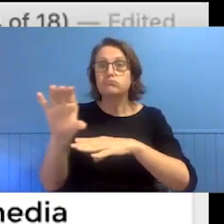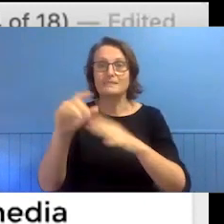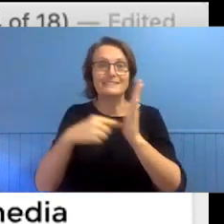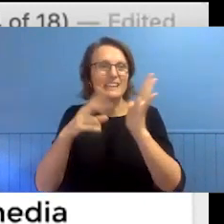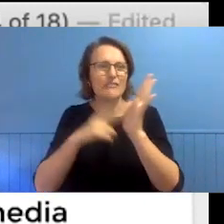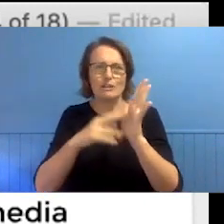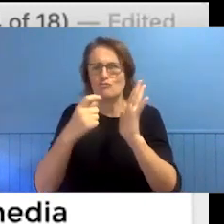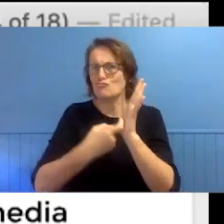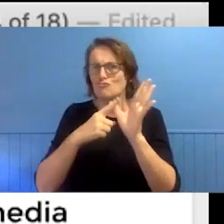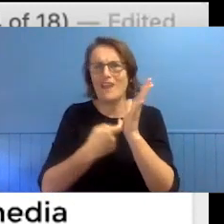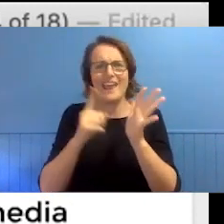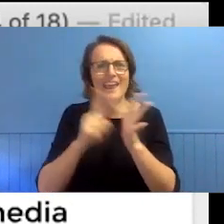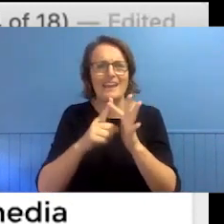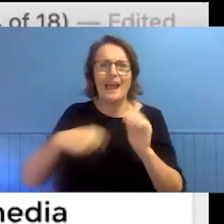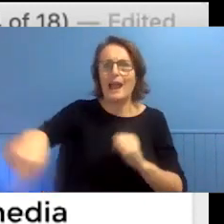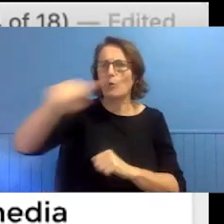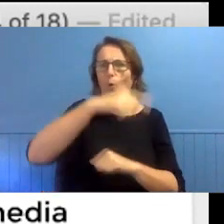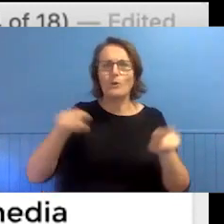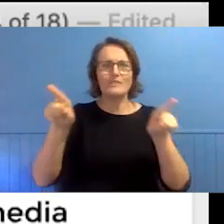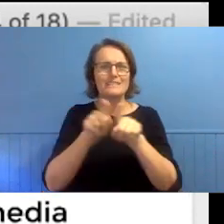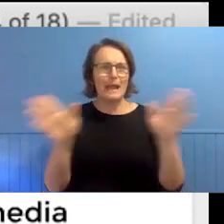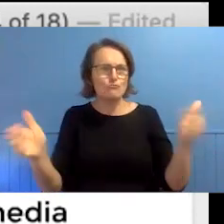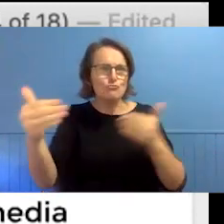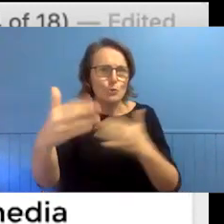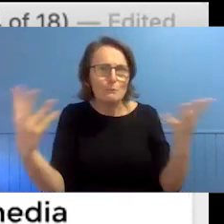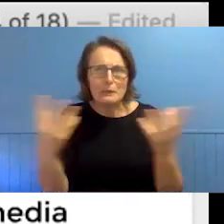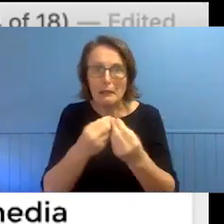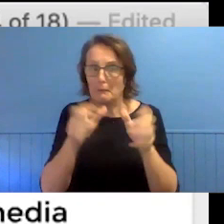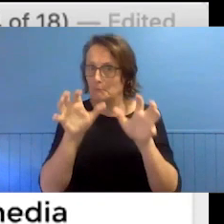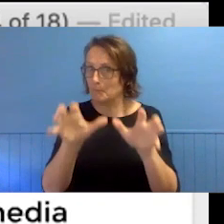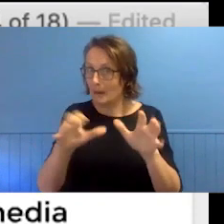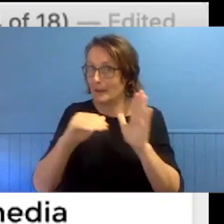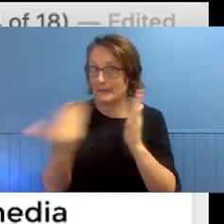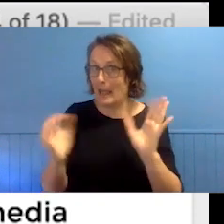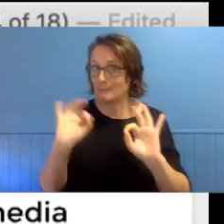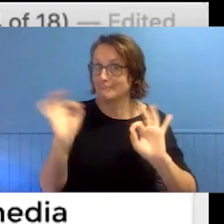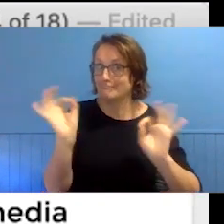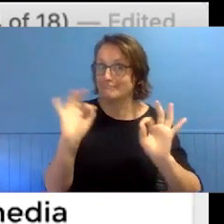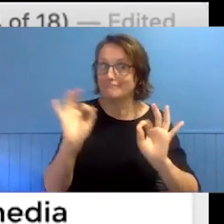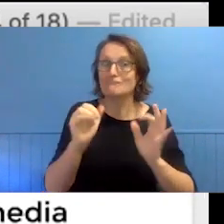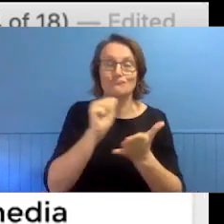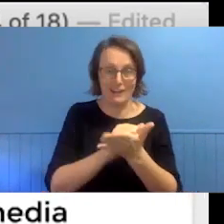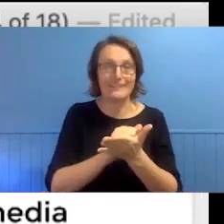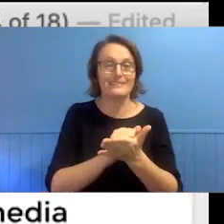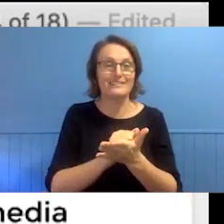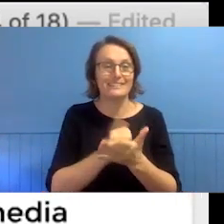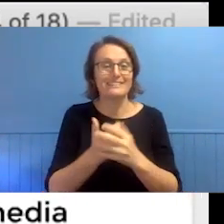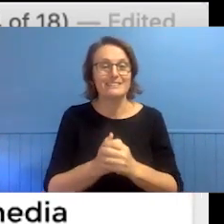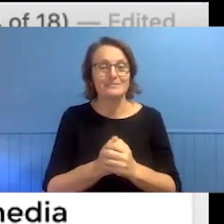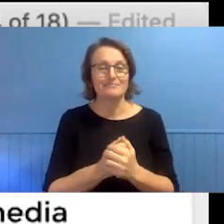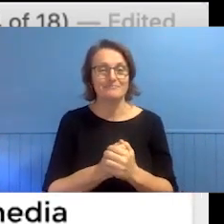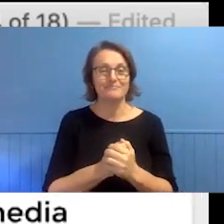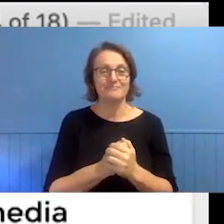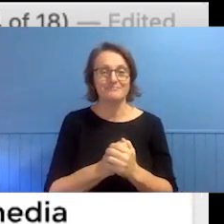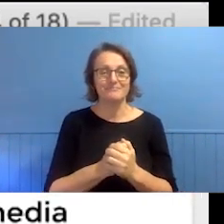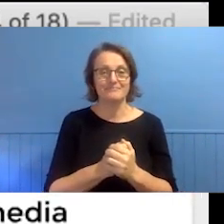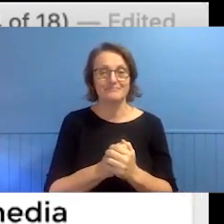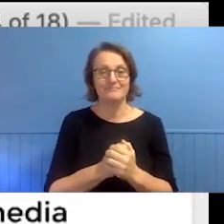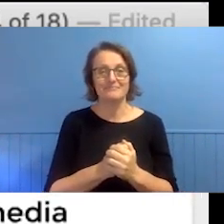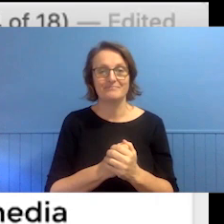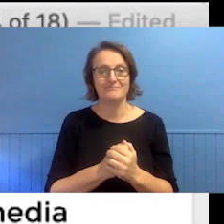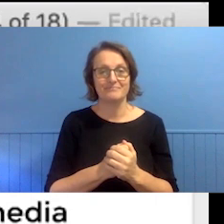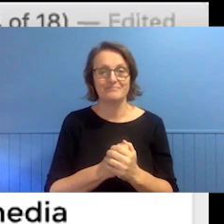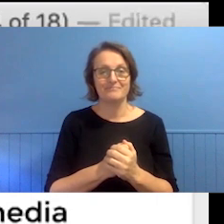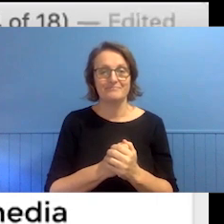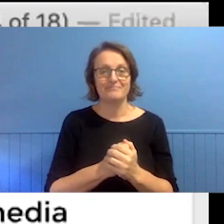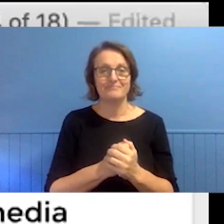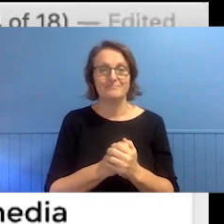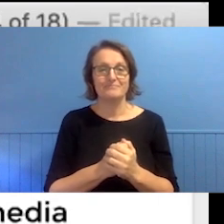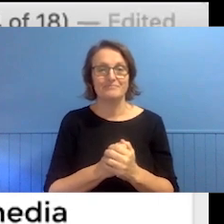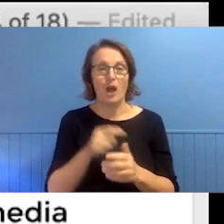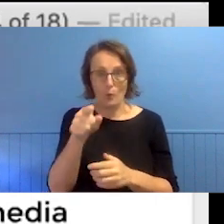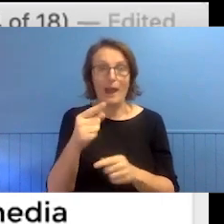Choice. Yeah. Absolutely. You're right, that's the second screen. She